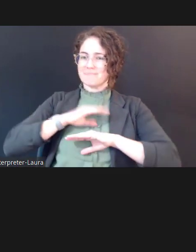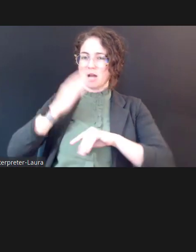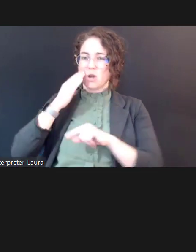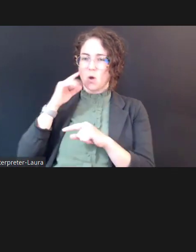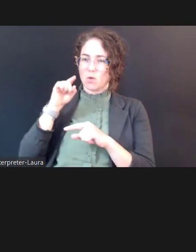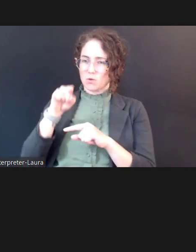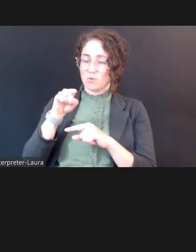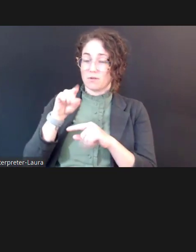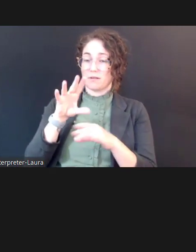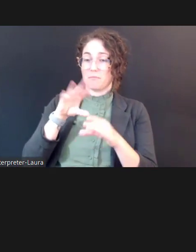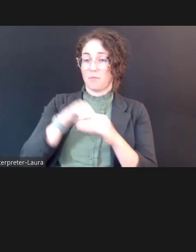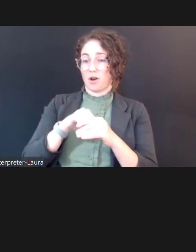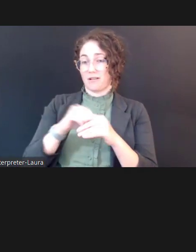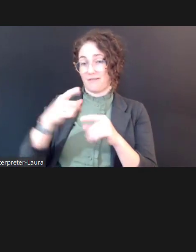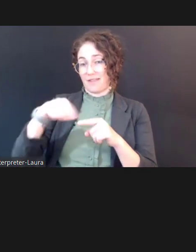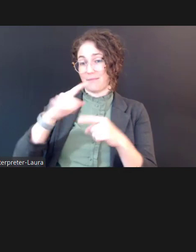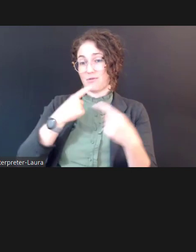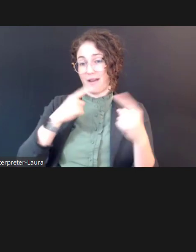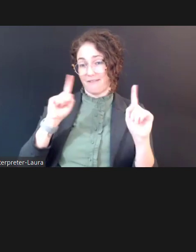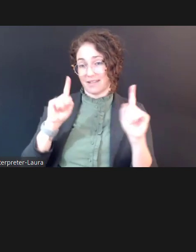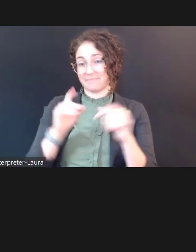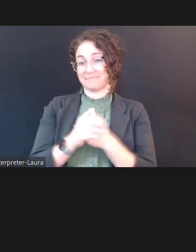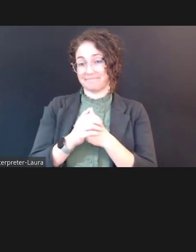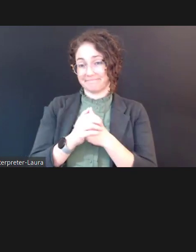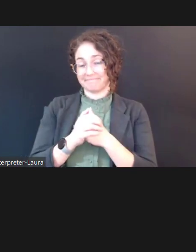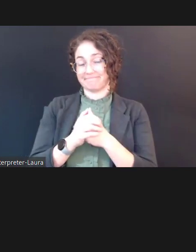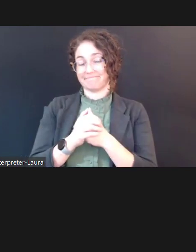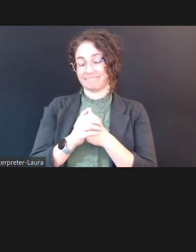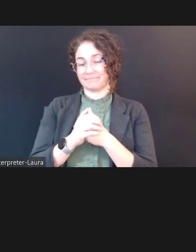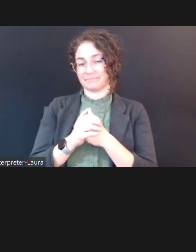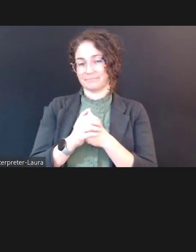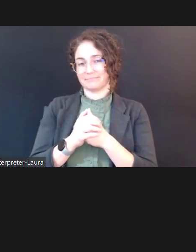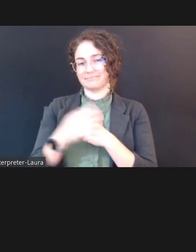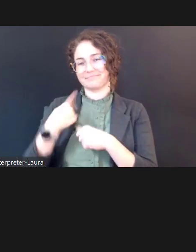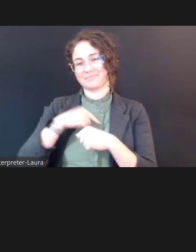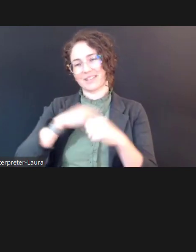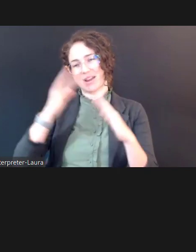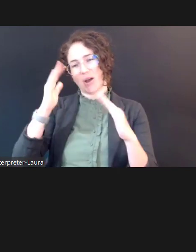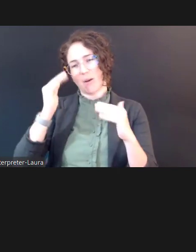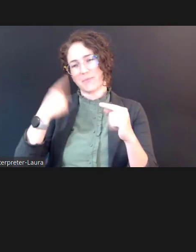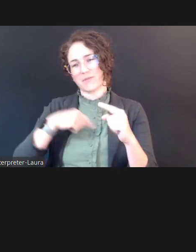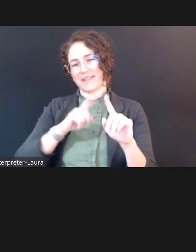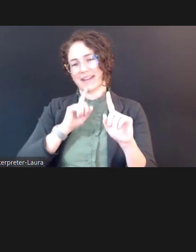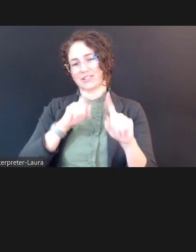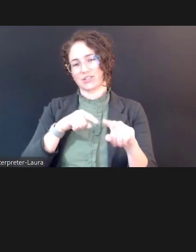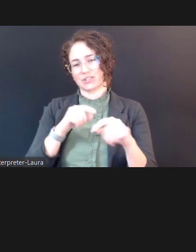them thriving. So, we hope we have answered many of your questions today.